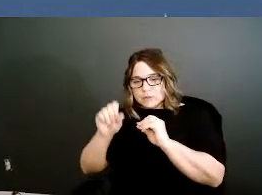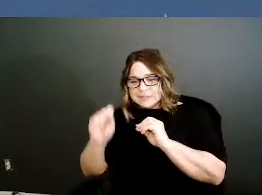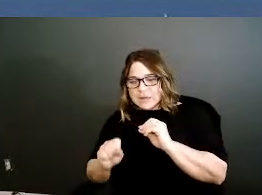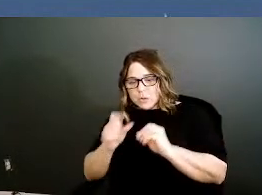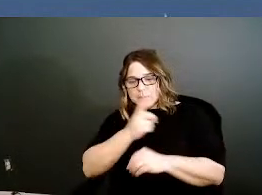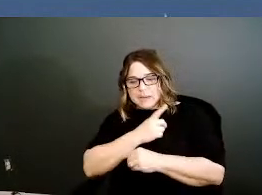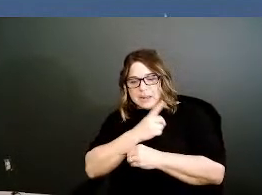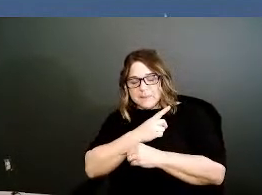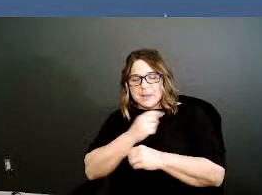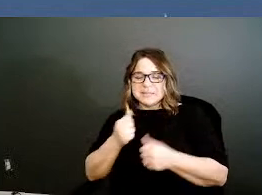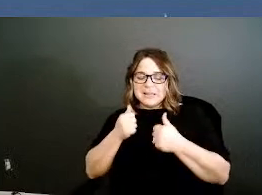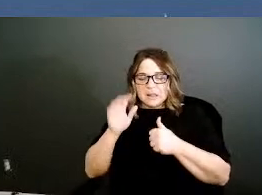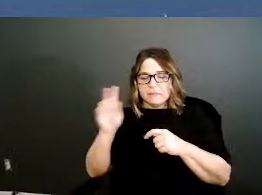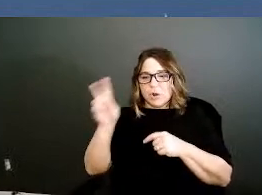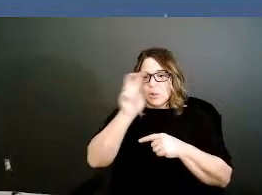I LOVE IT.